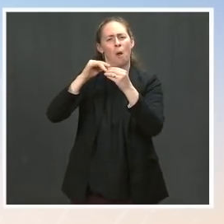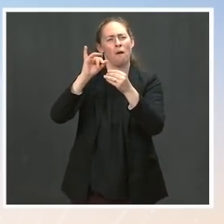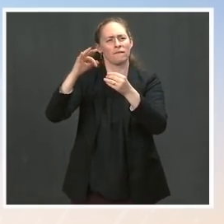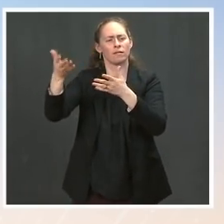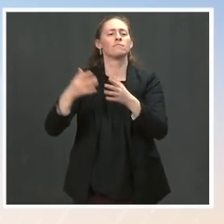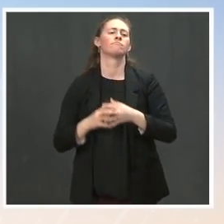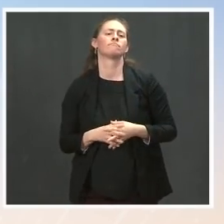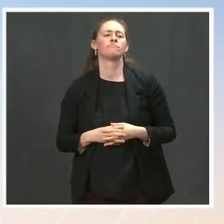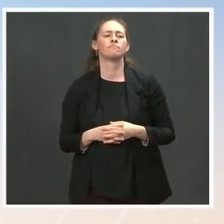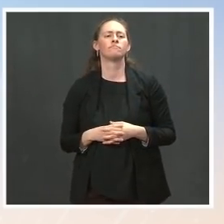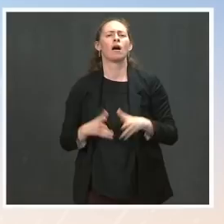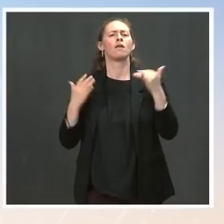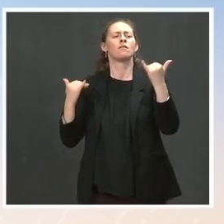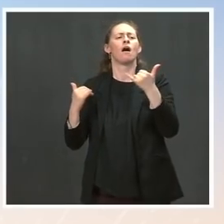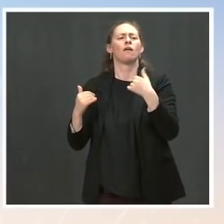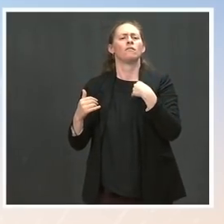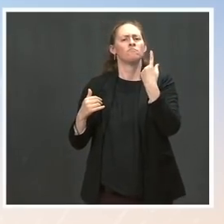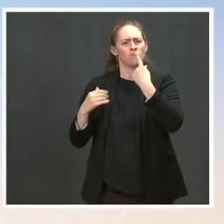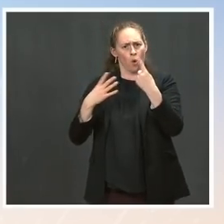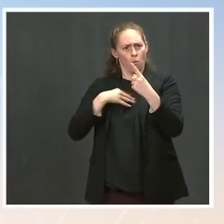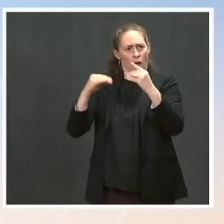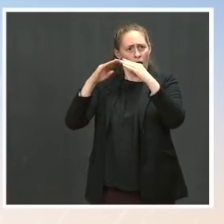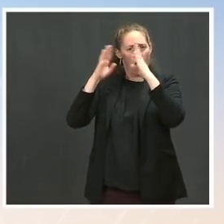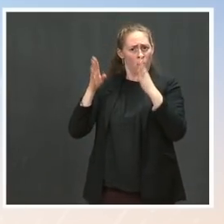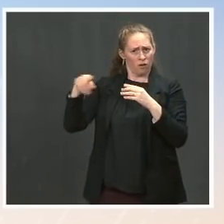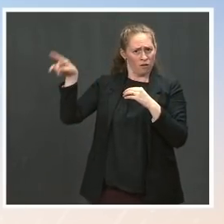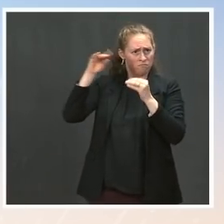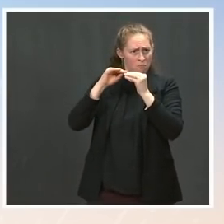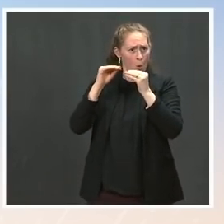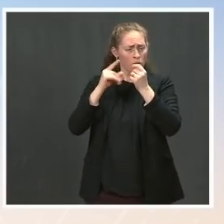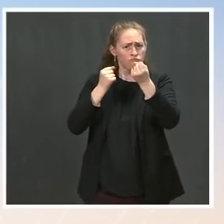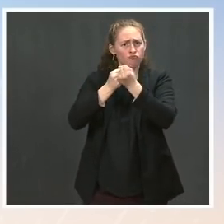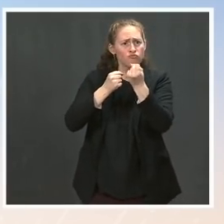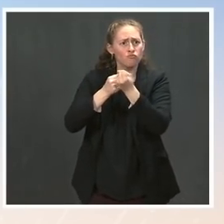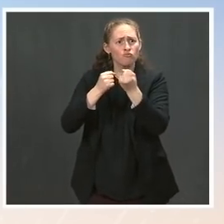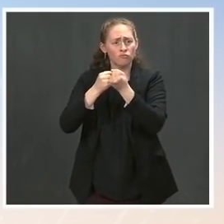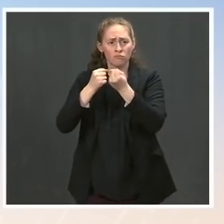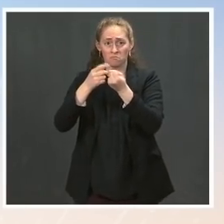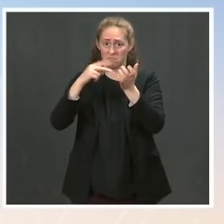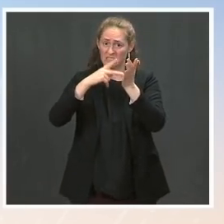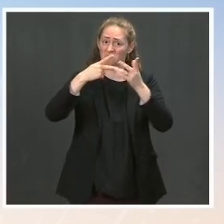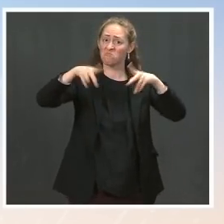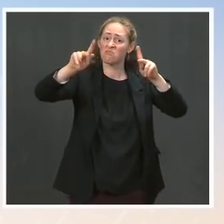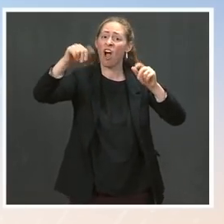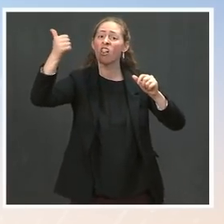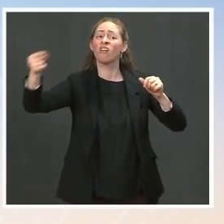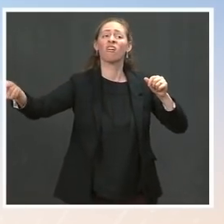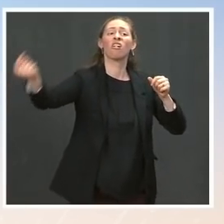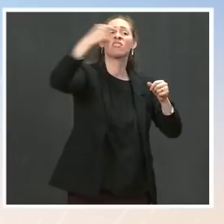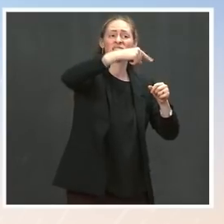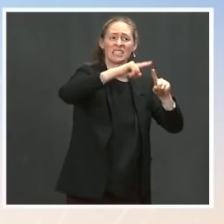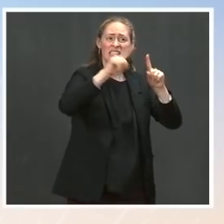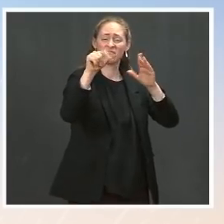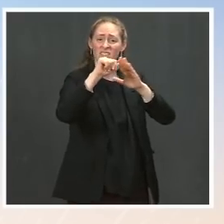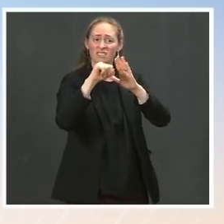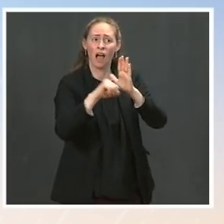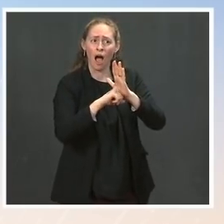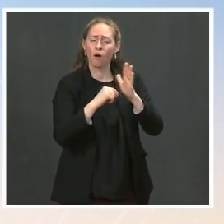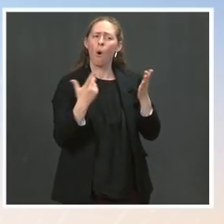their vaccines to folks from out of state? You know, these -- these do expire, so rather than them sitting on the shelf, they are going to go to somebody else. Ms. Psaki: Well, these states are all going